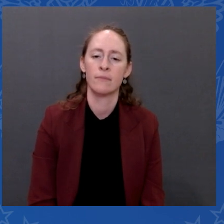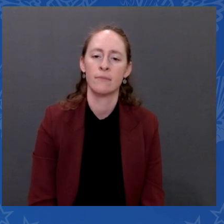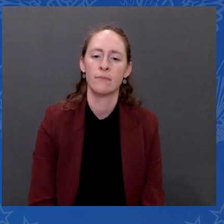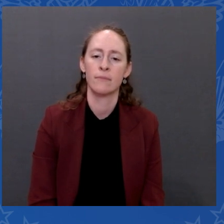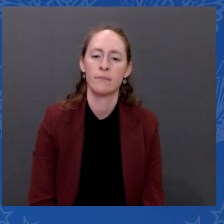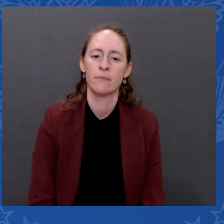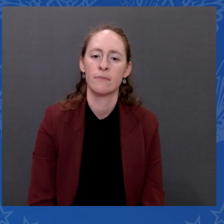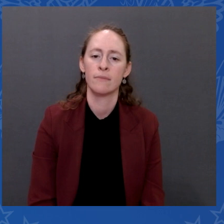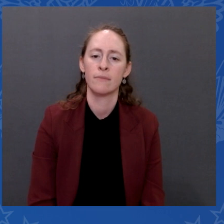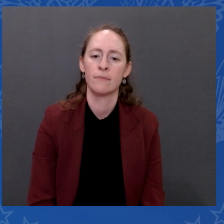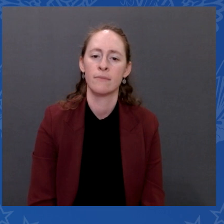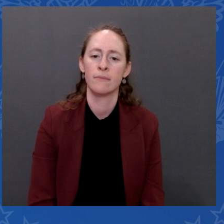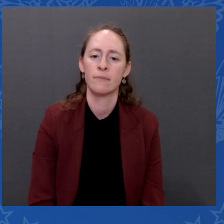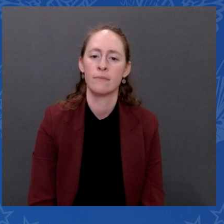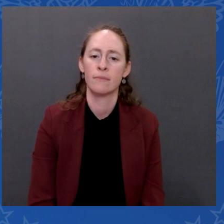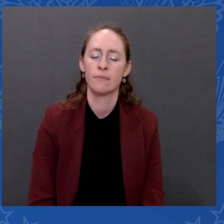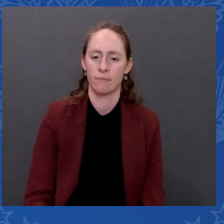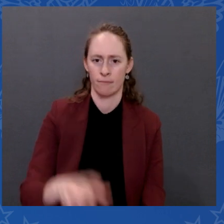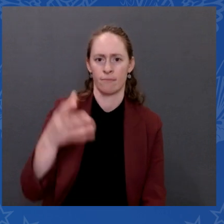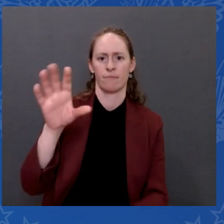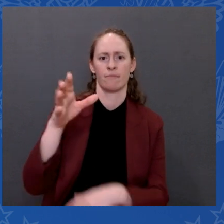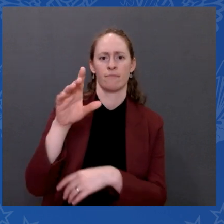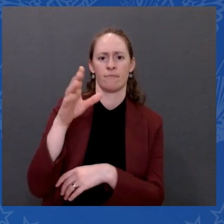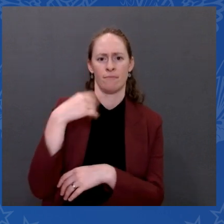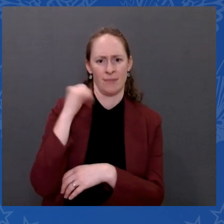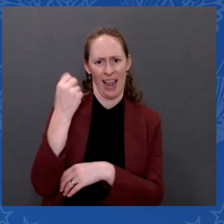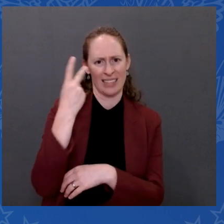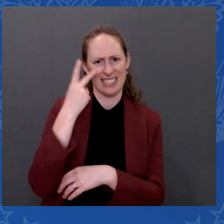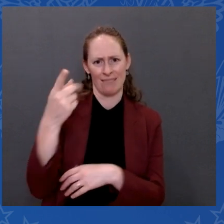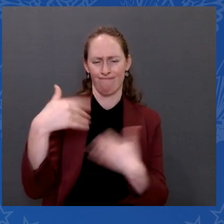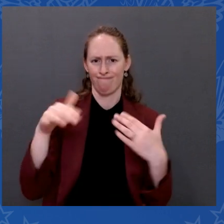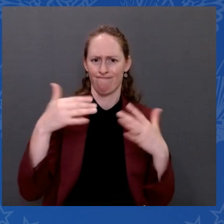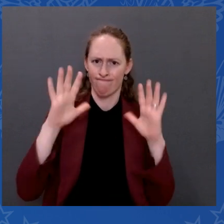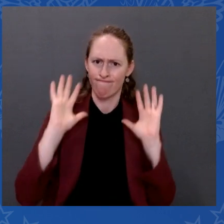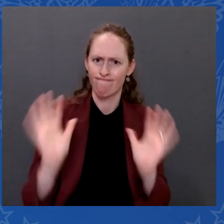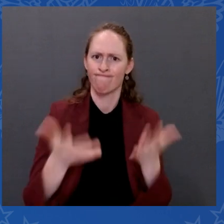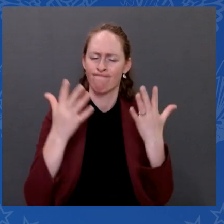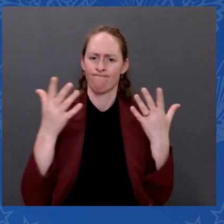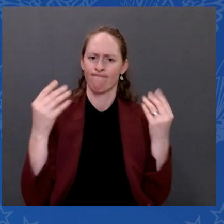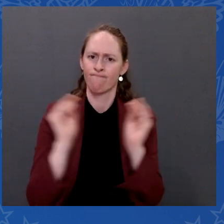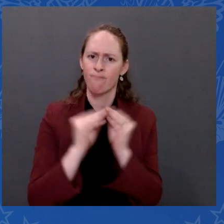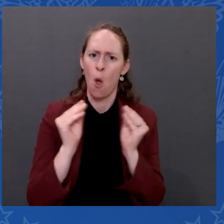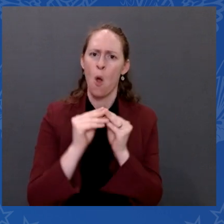I know Cummins is on the cutting edge of fuel cell and battery electronic technology.